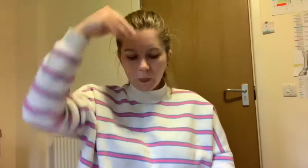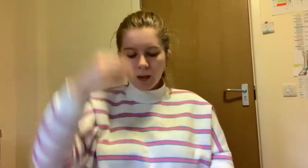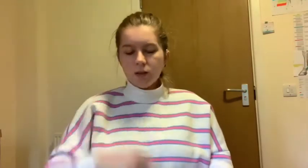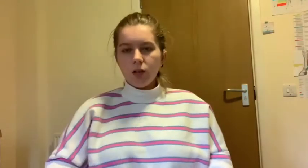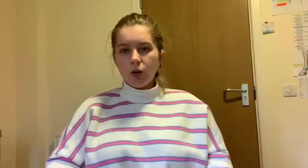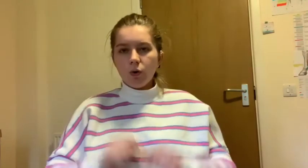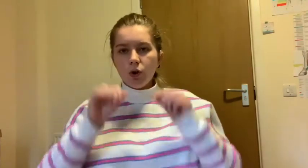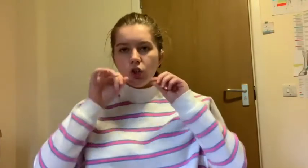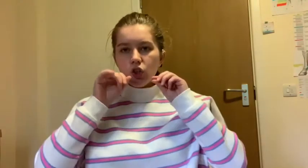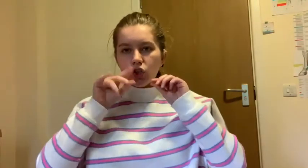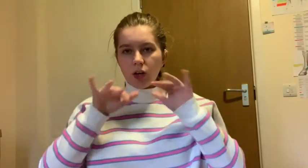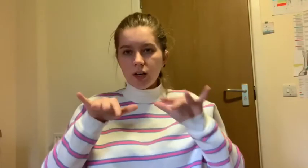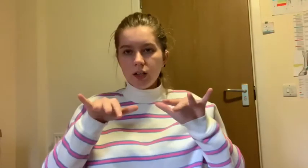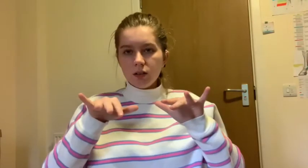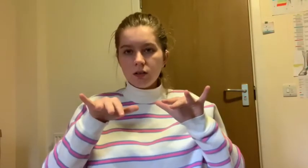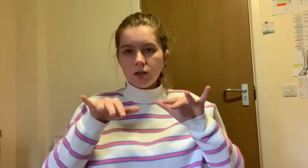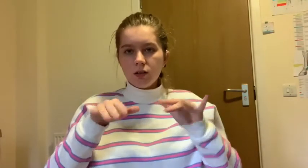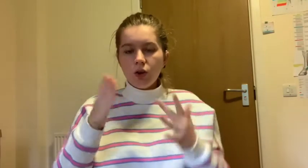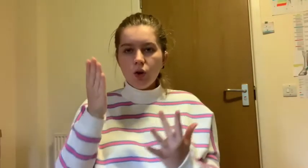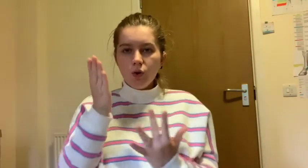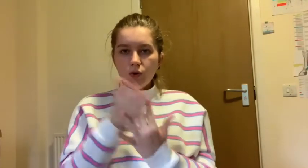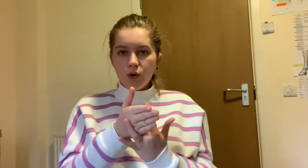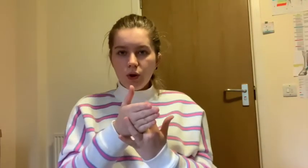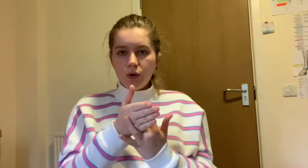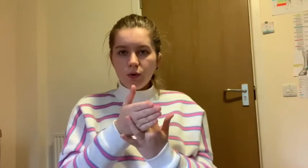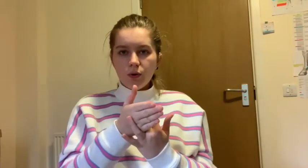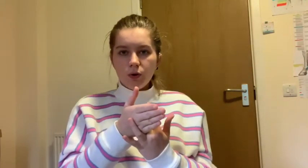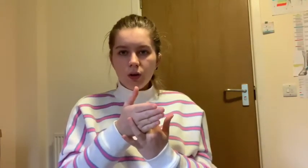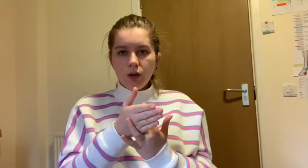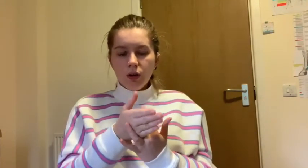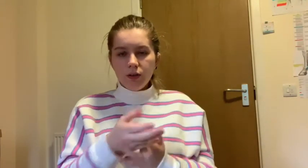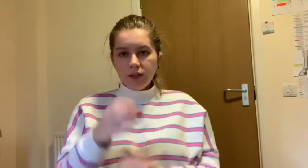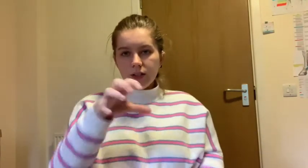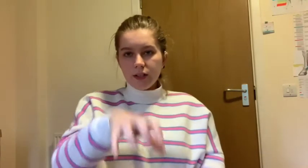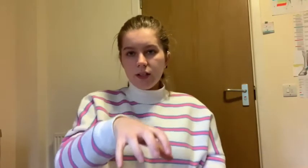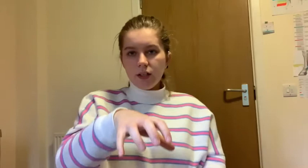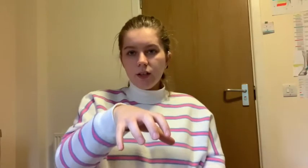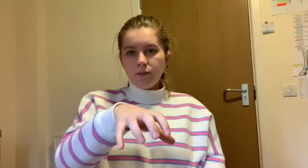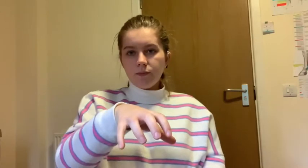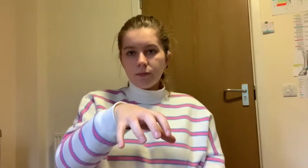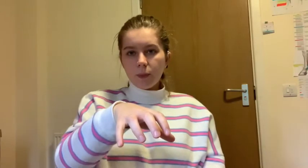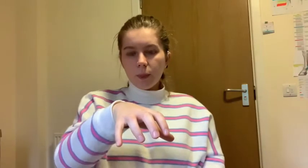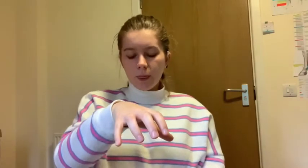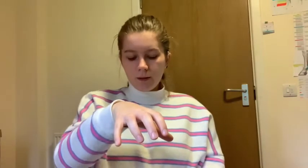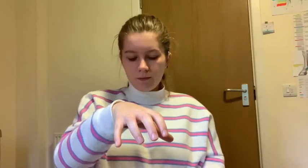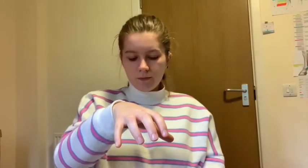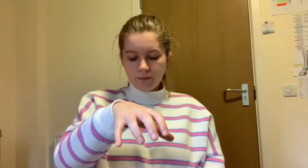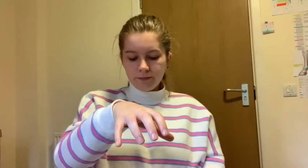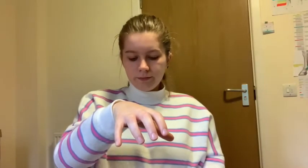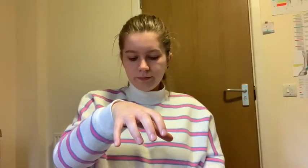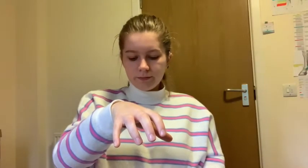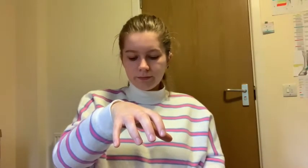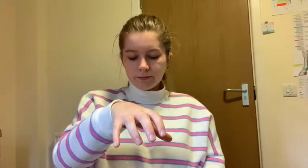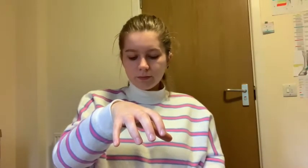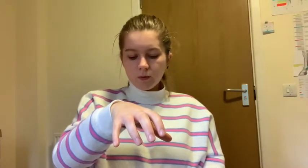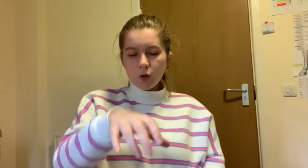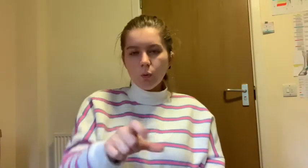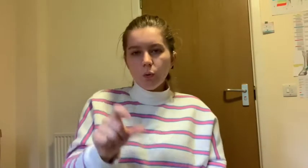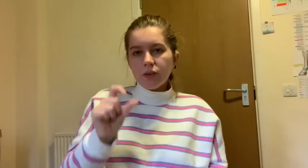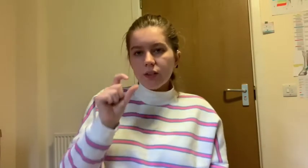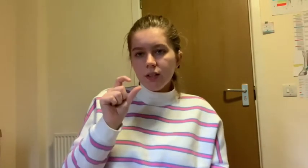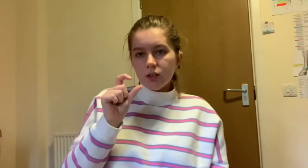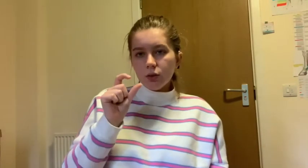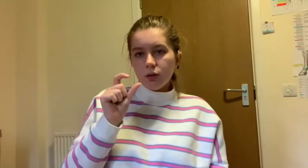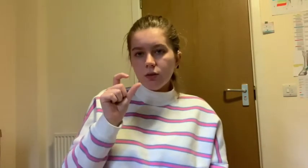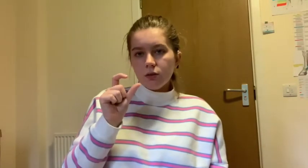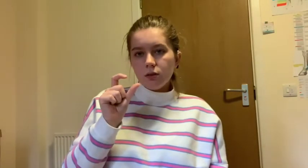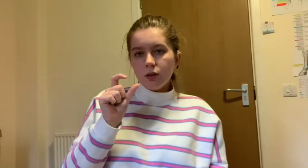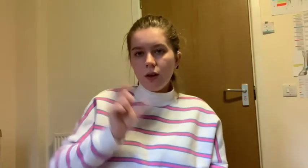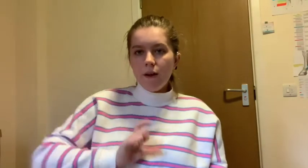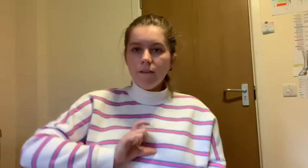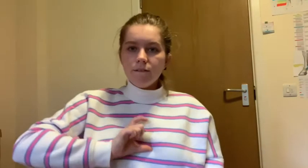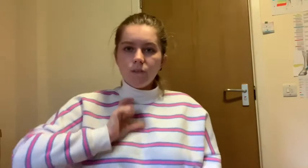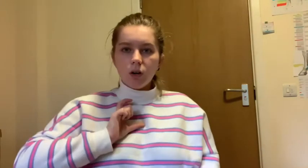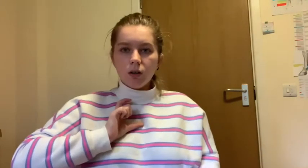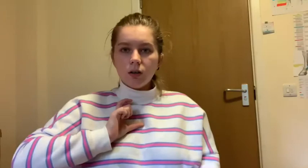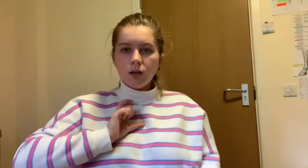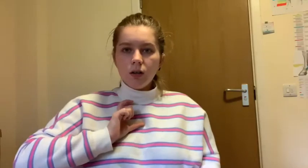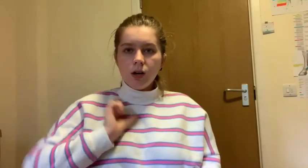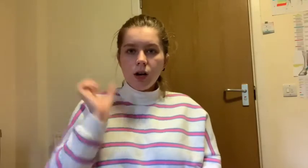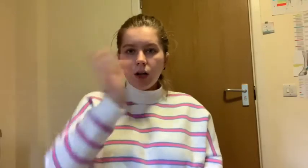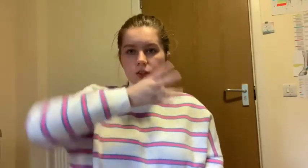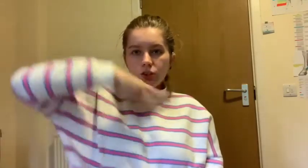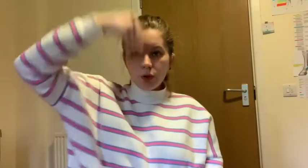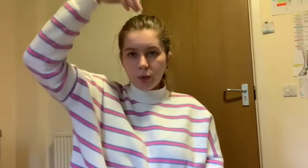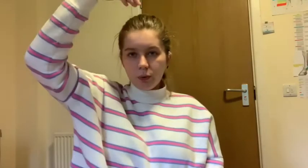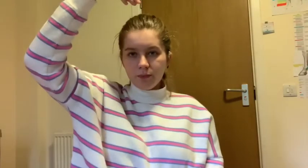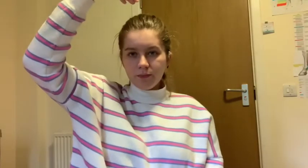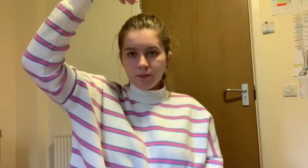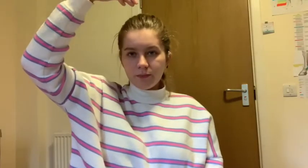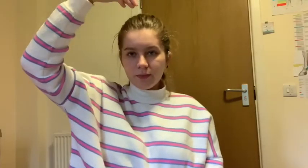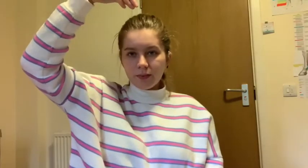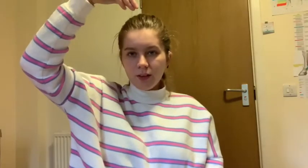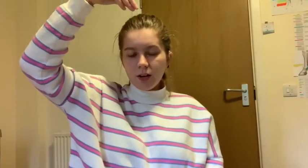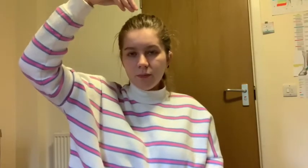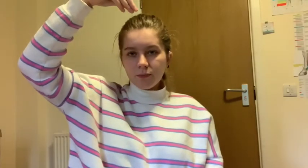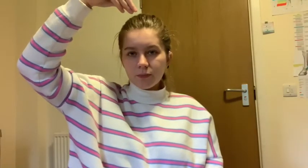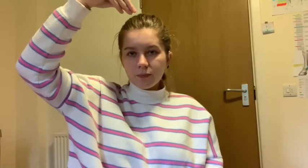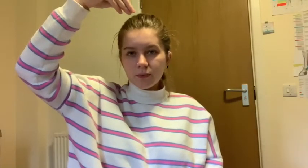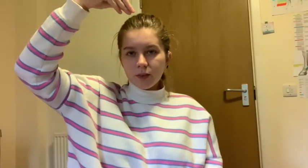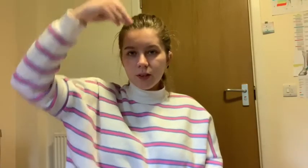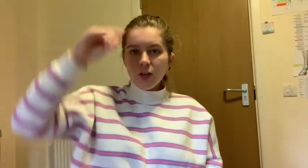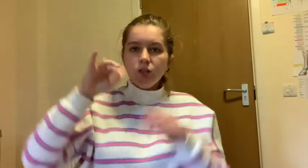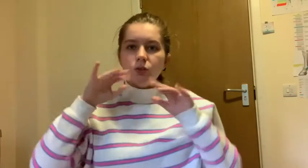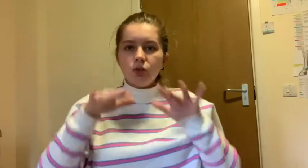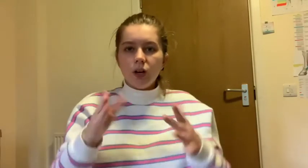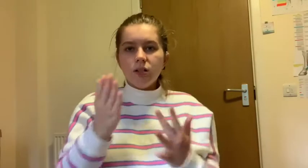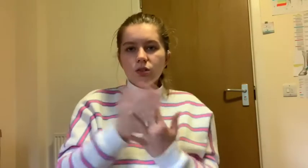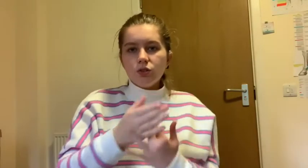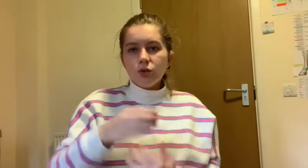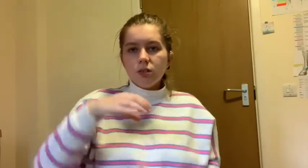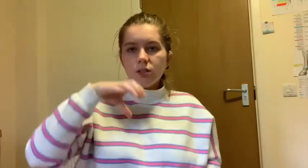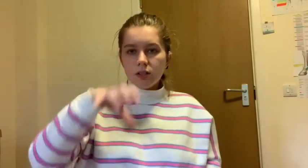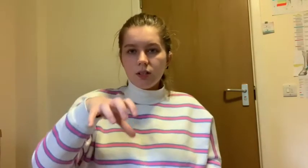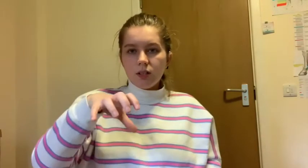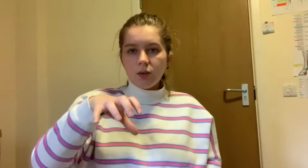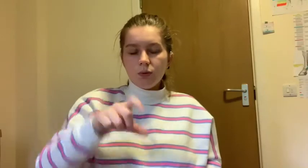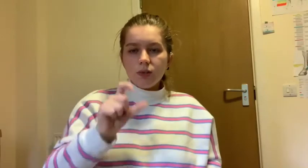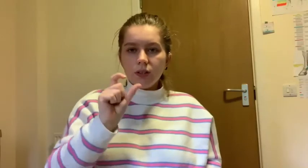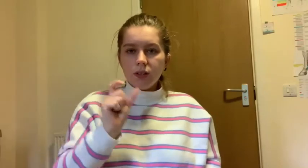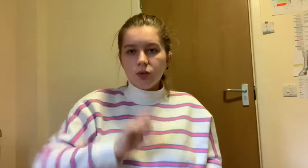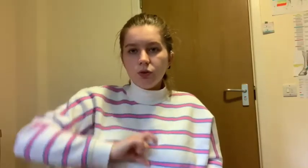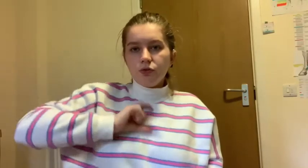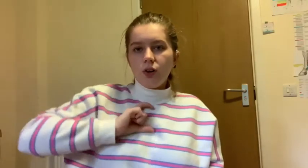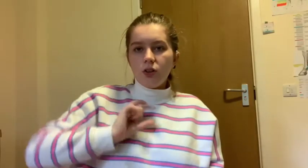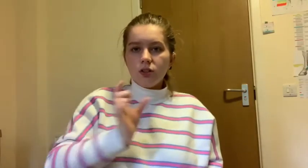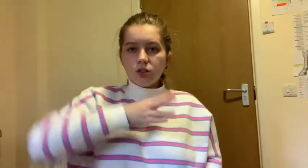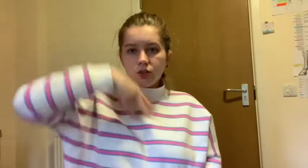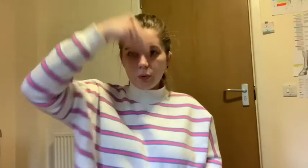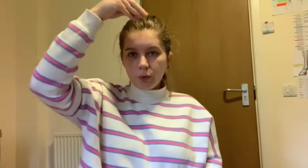"Shining through the city with a little funk and soul"